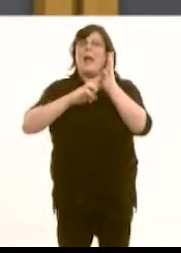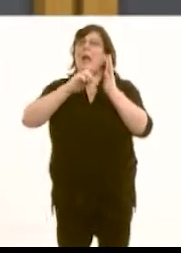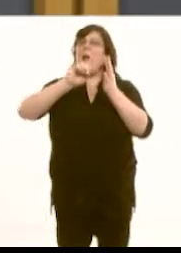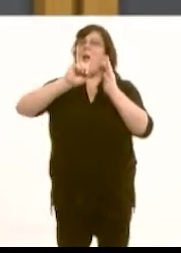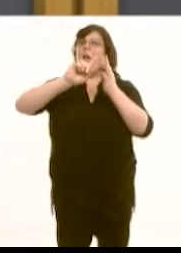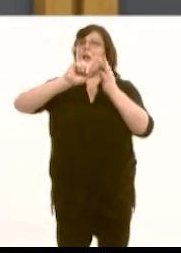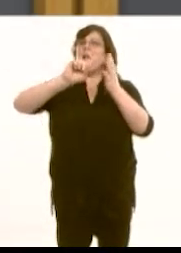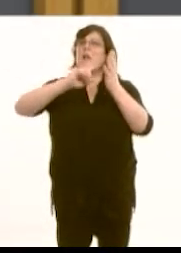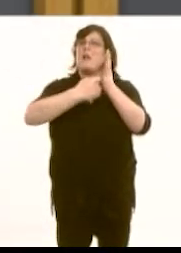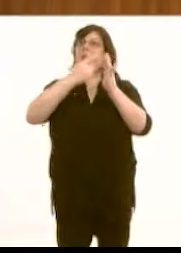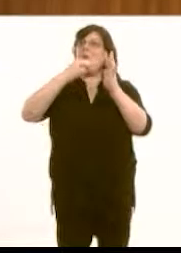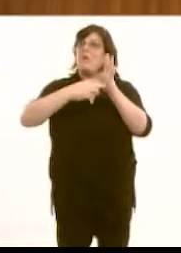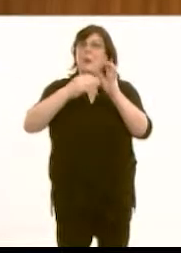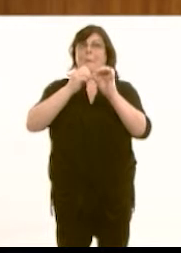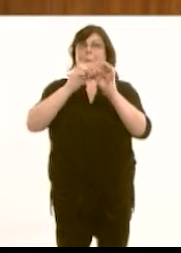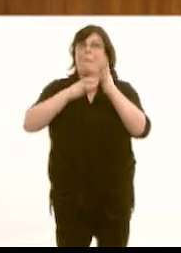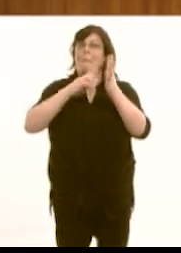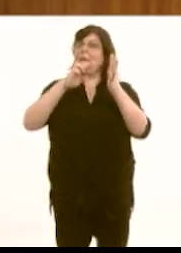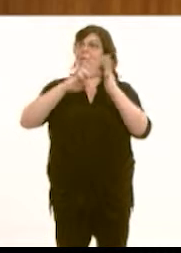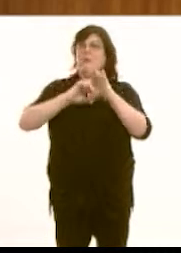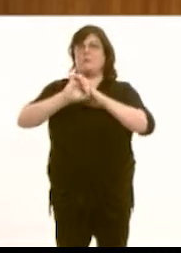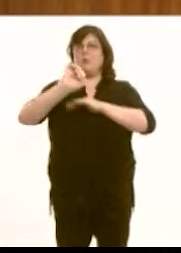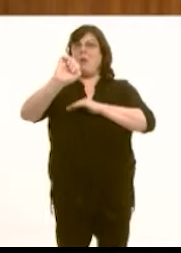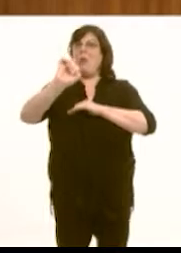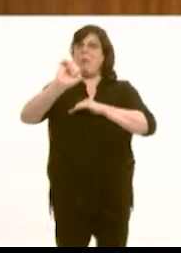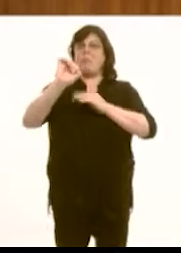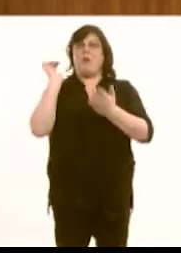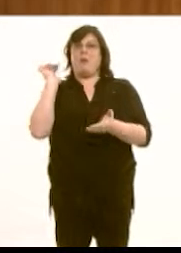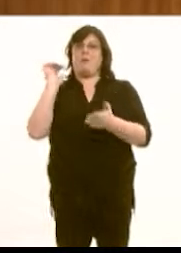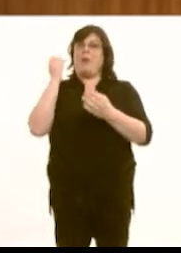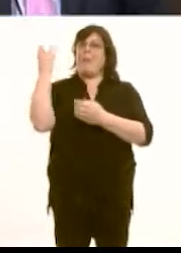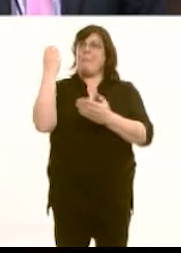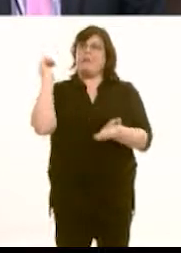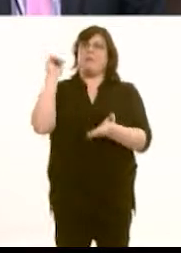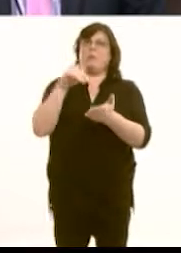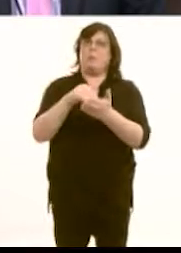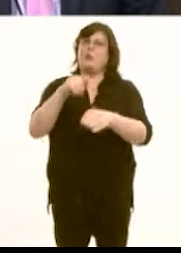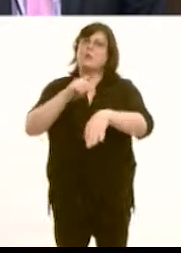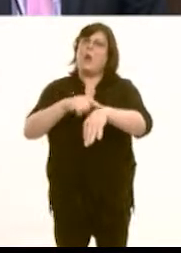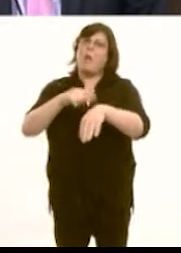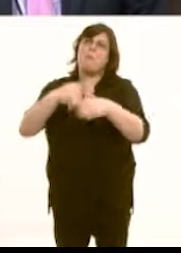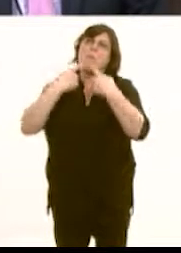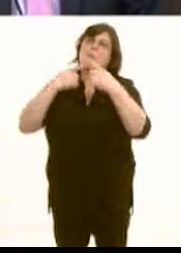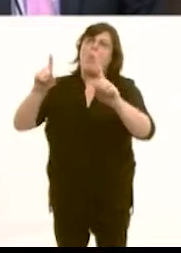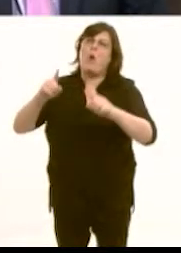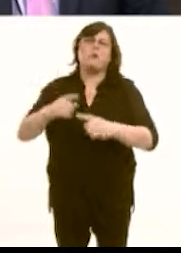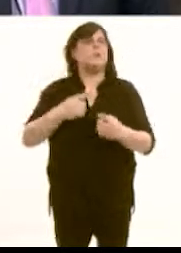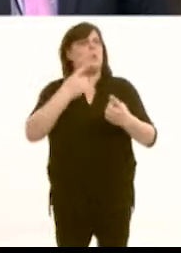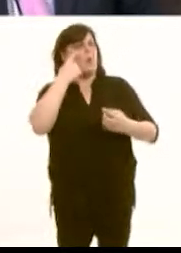OAQ(4)2752(FM) Carwyn Jones: Yes. The latest published figures for January show that the response time performance in the